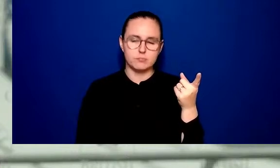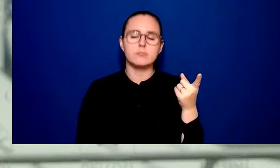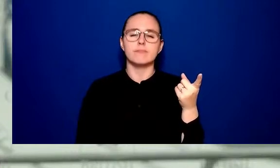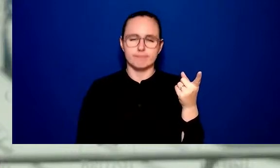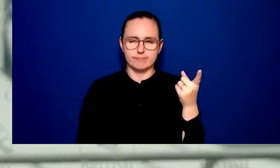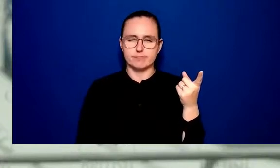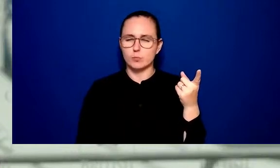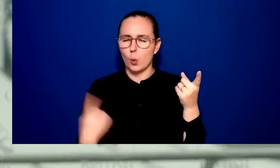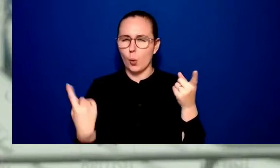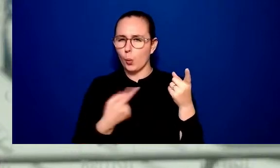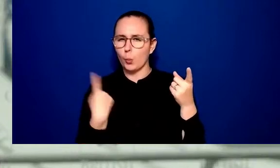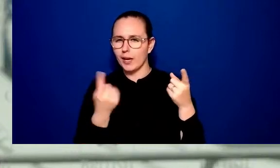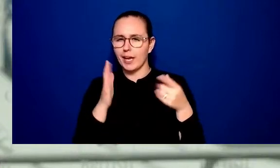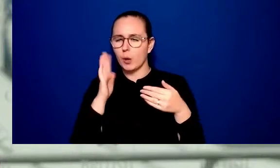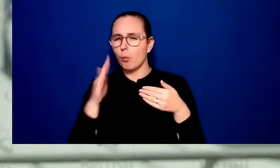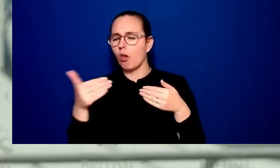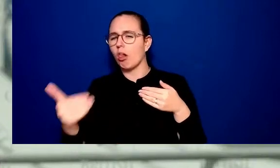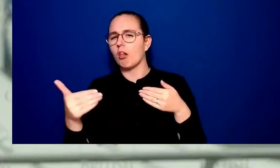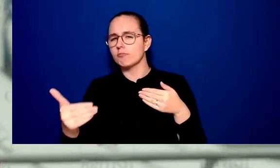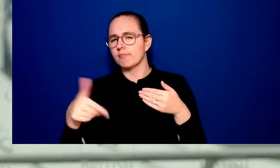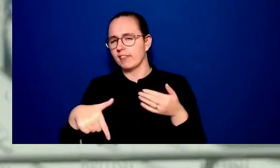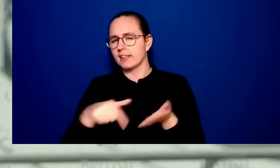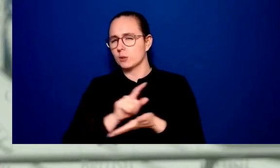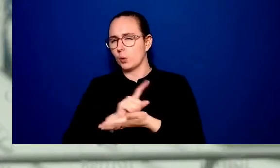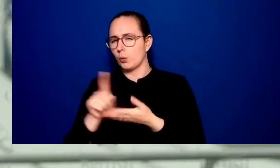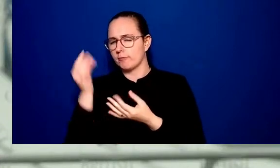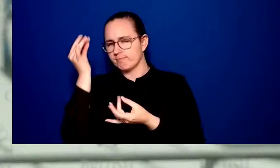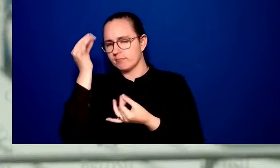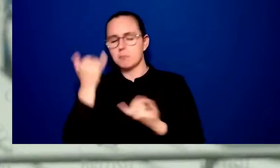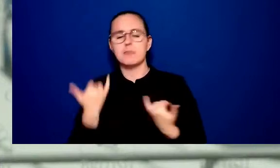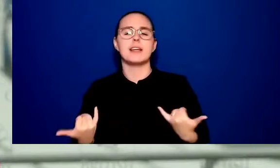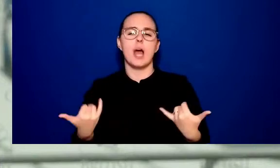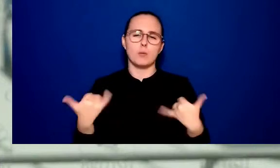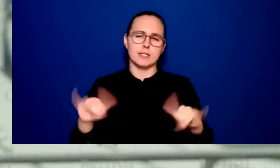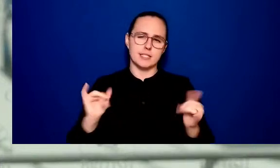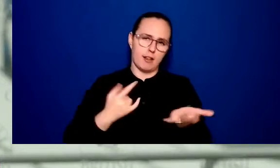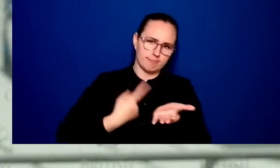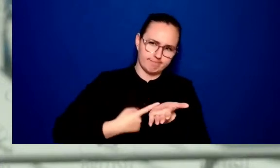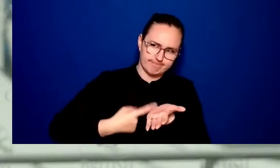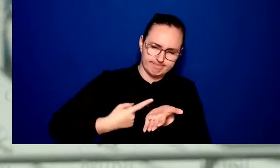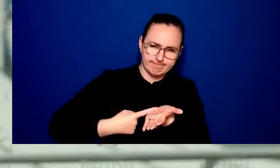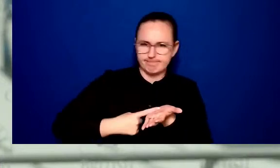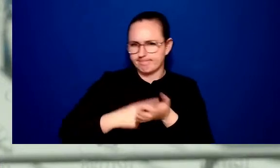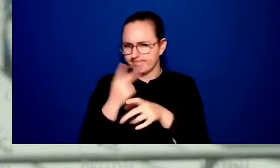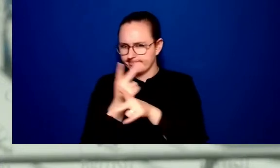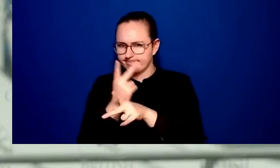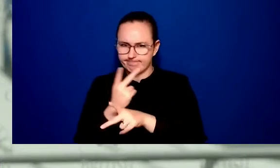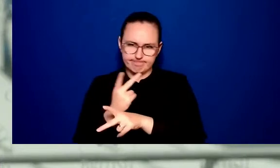are actively looking at that right now. Our next question is